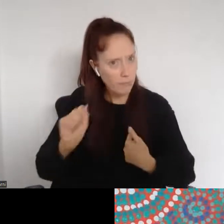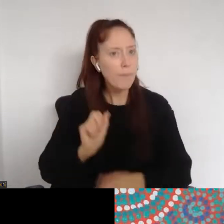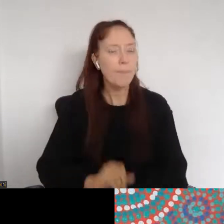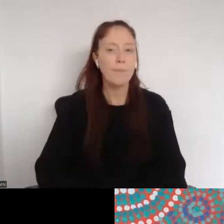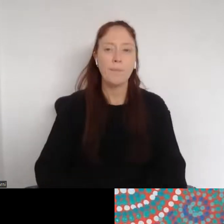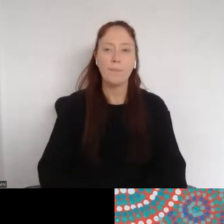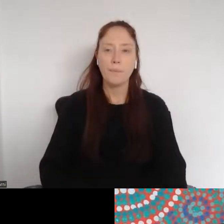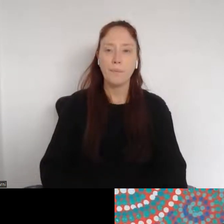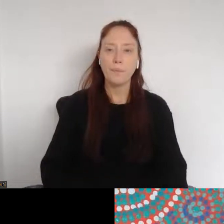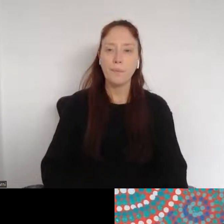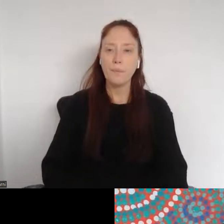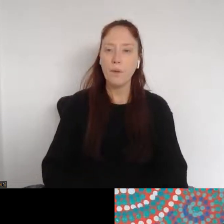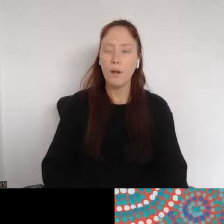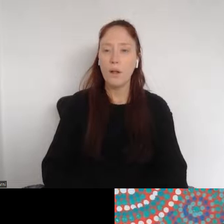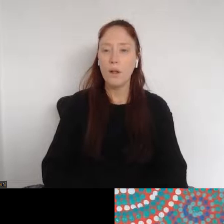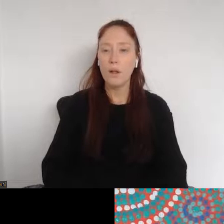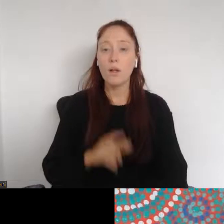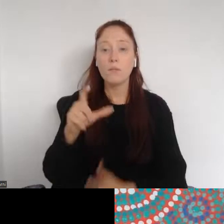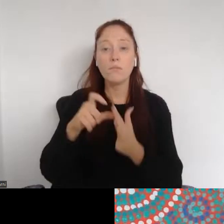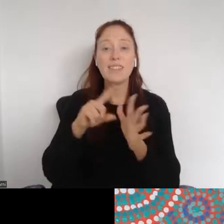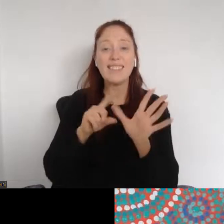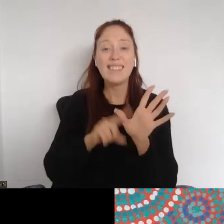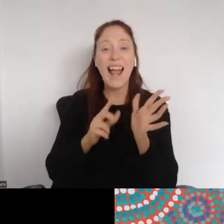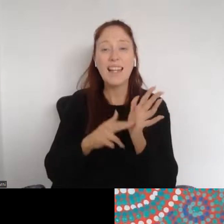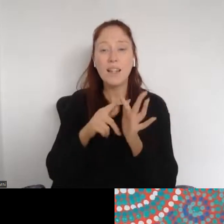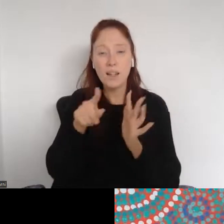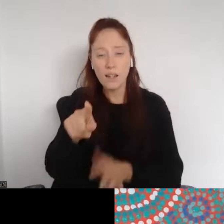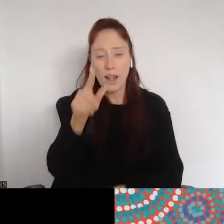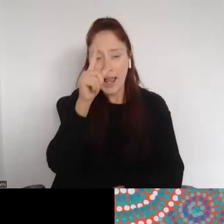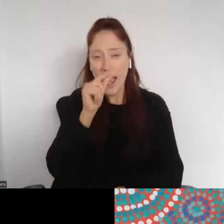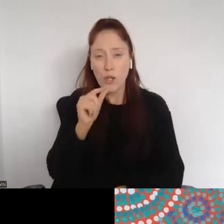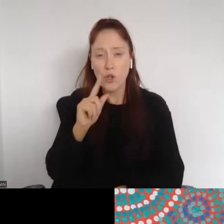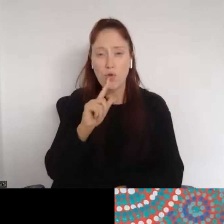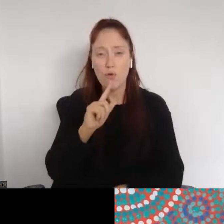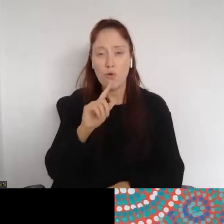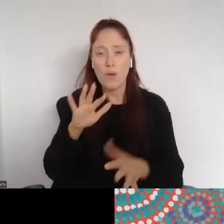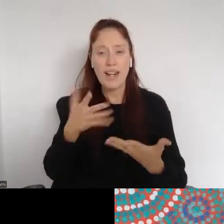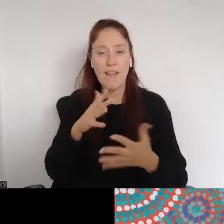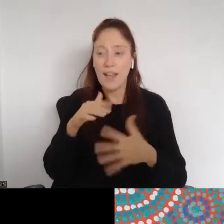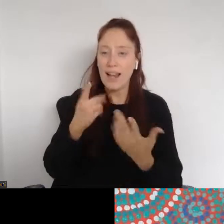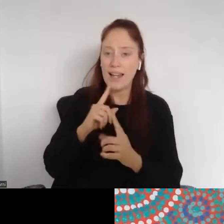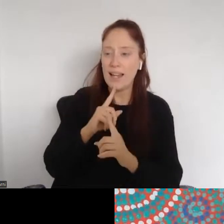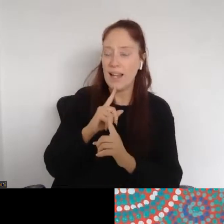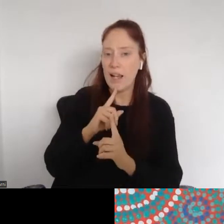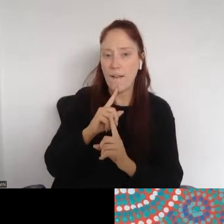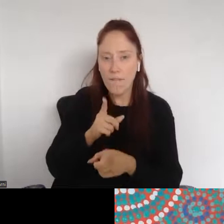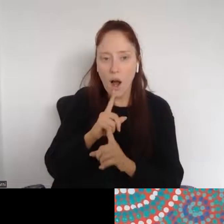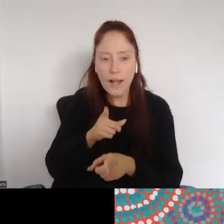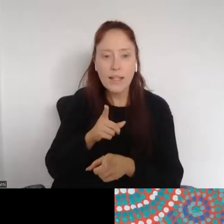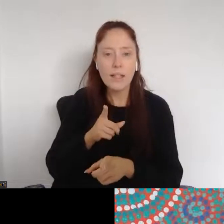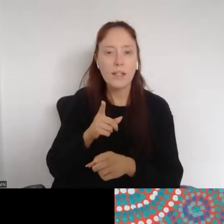Steve: Are you able to make any recommendations or suggestions about people who are in that